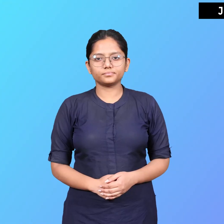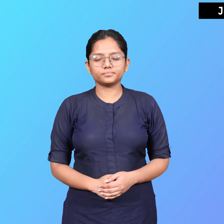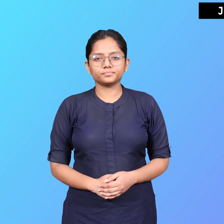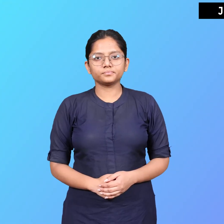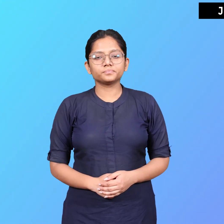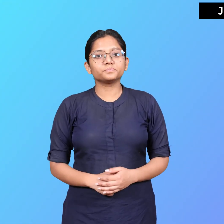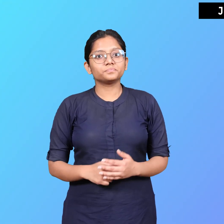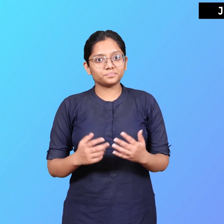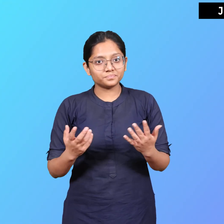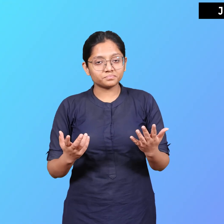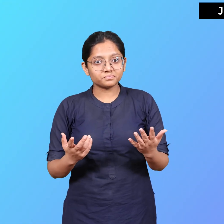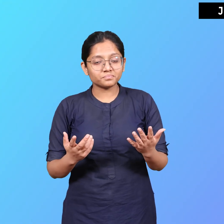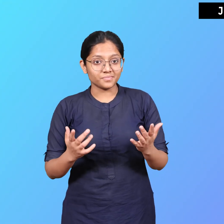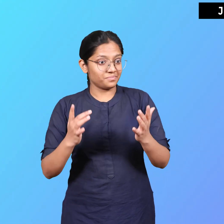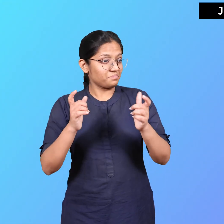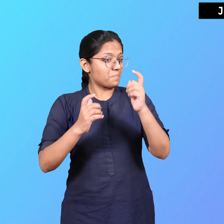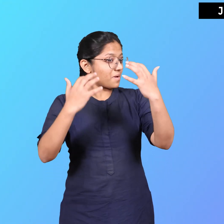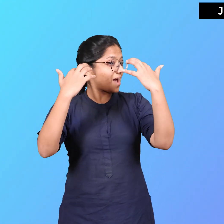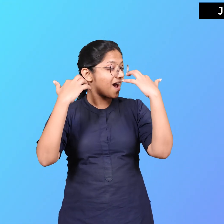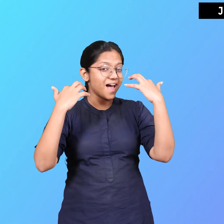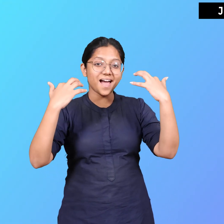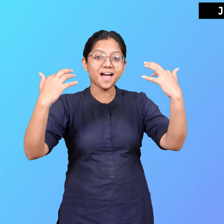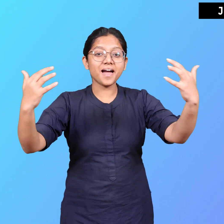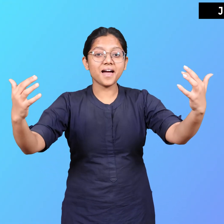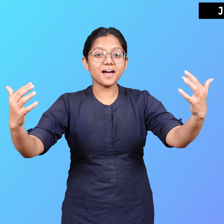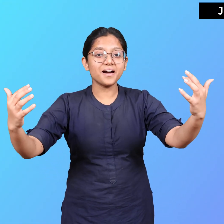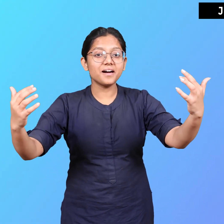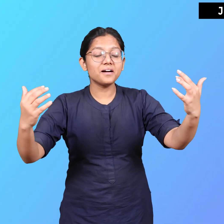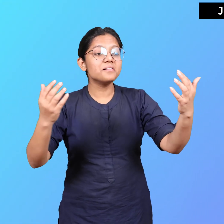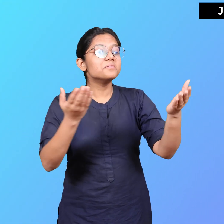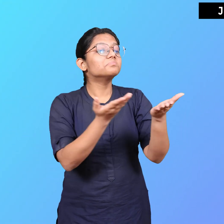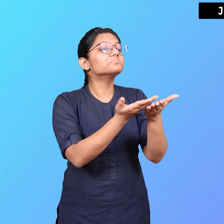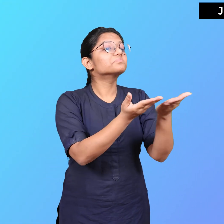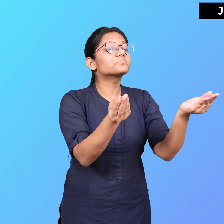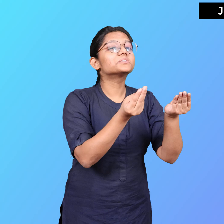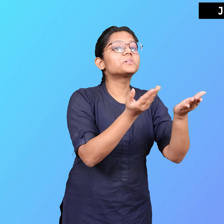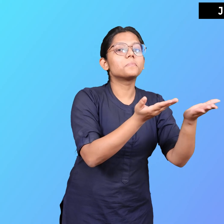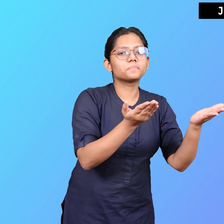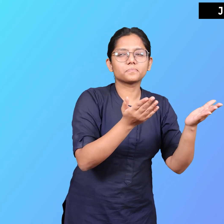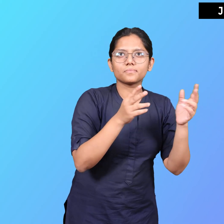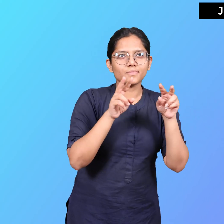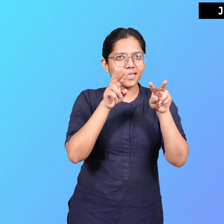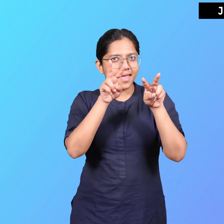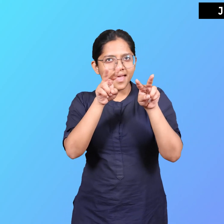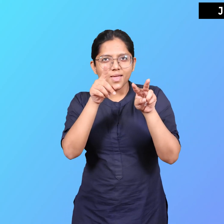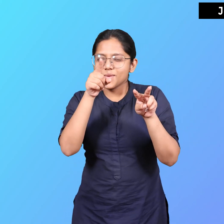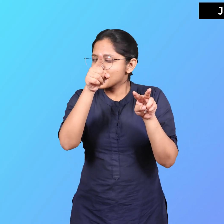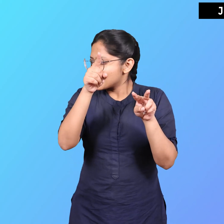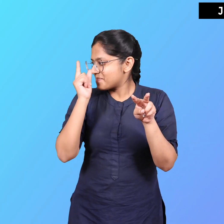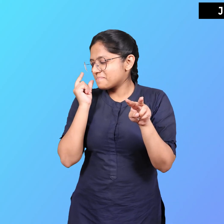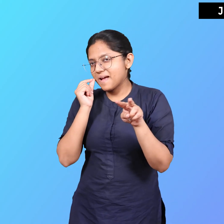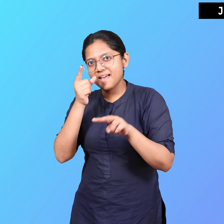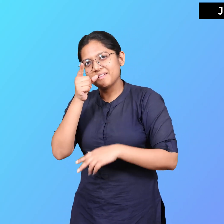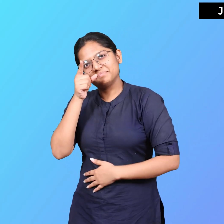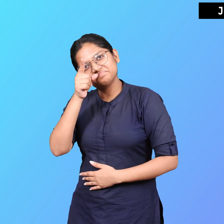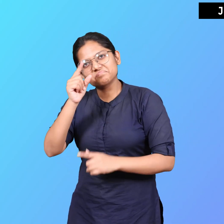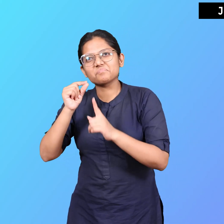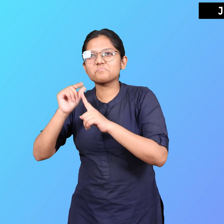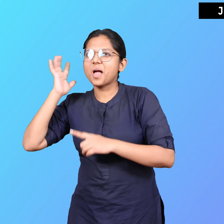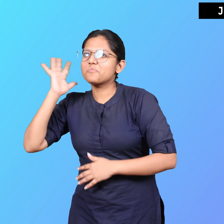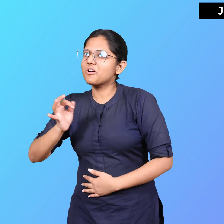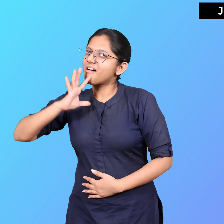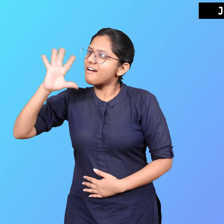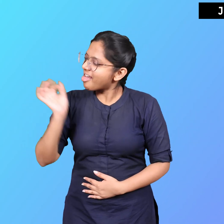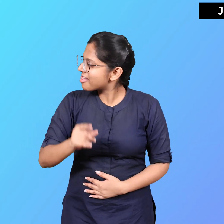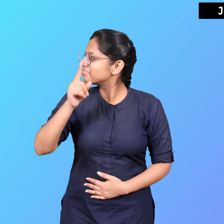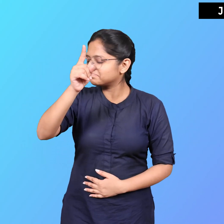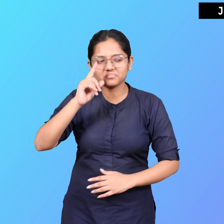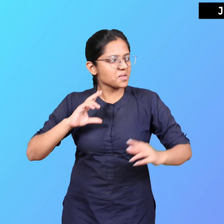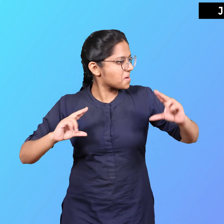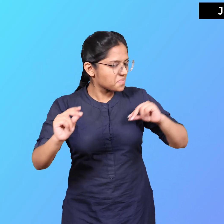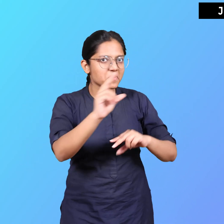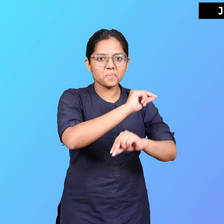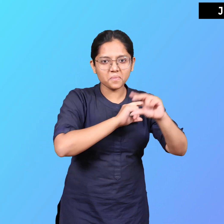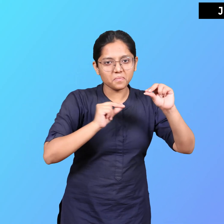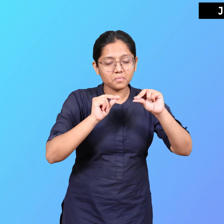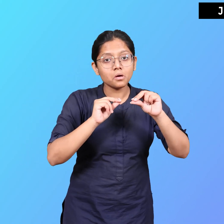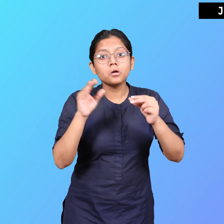When the people heard the things that Jesus said, some of them said, “This man really is the Prophet.”